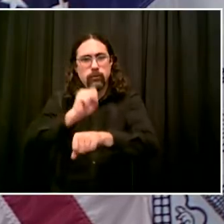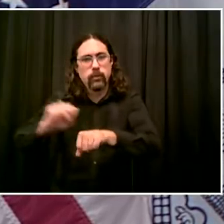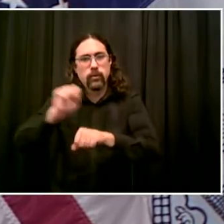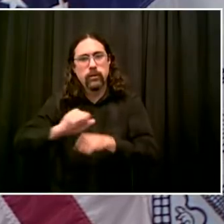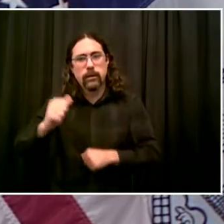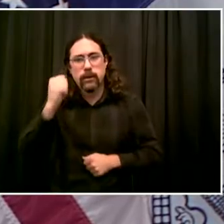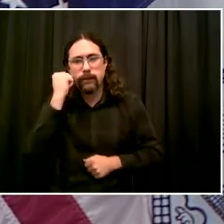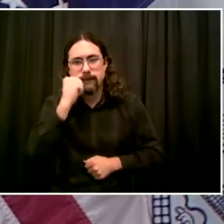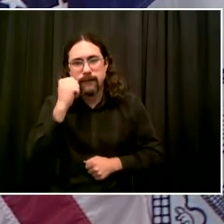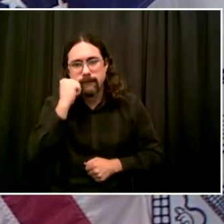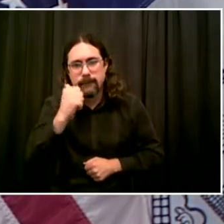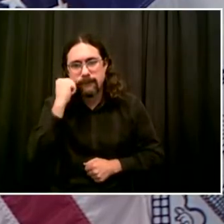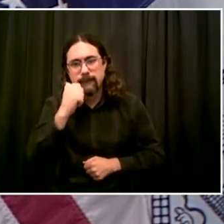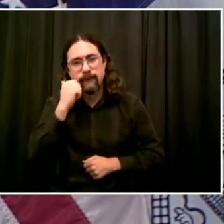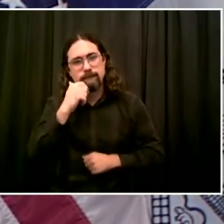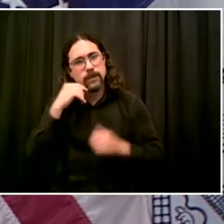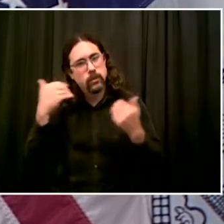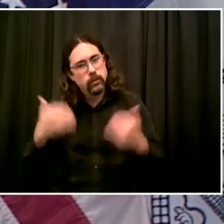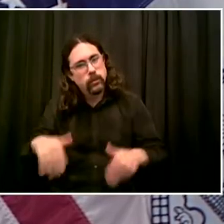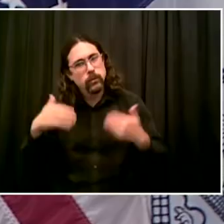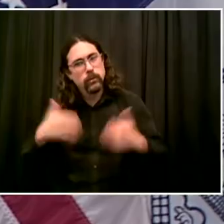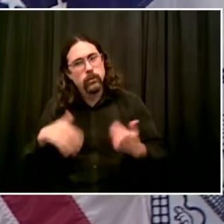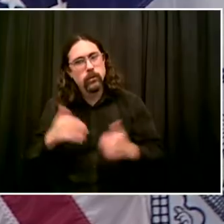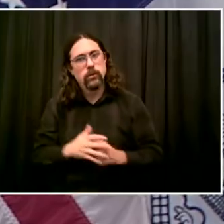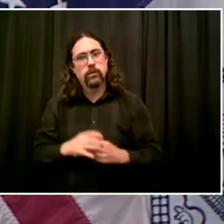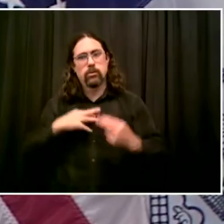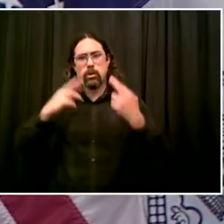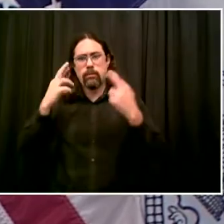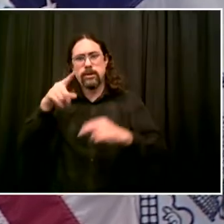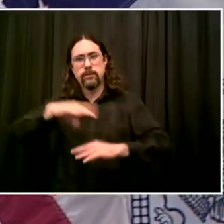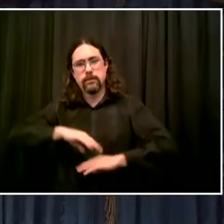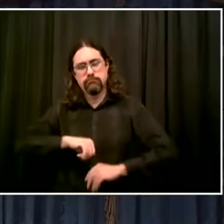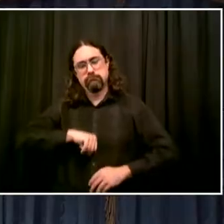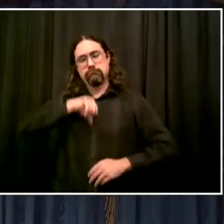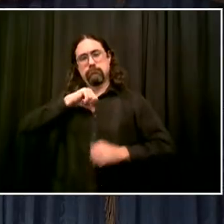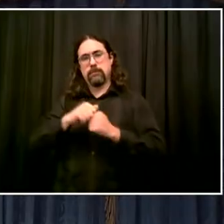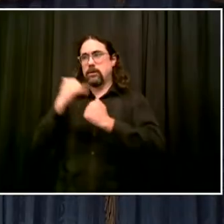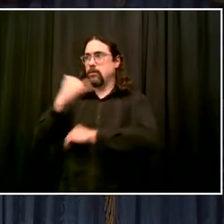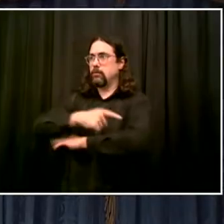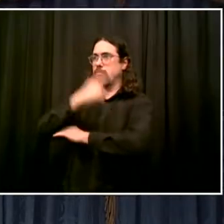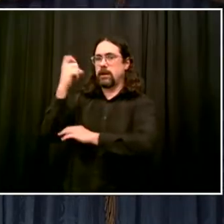THE AMAZING WORK YOU DO EVERY DAY . HOI PE YOU ARE PROUD OF TODAY'S